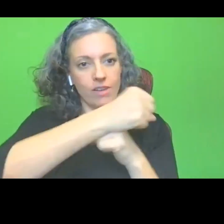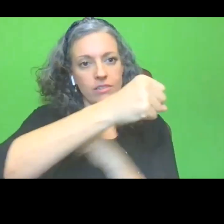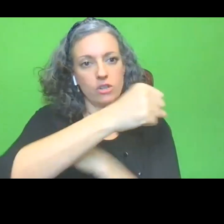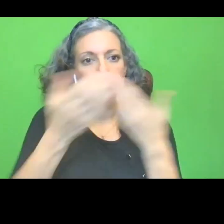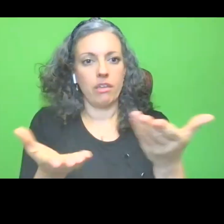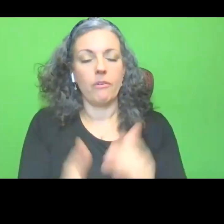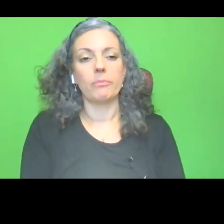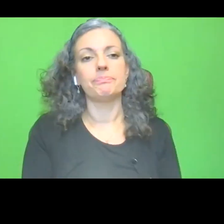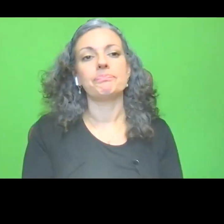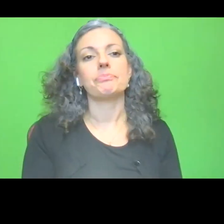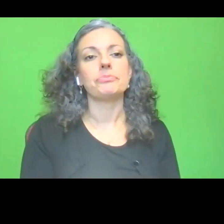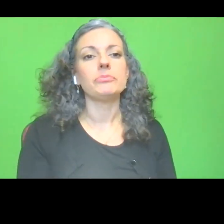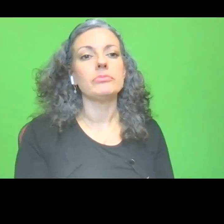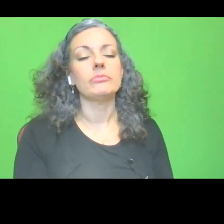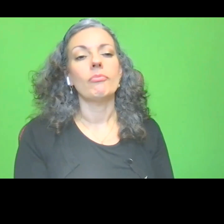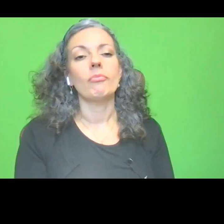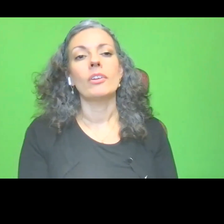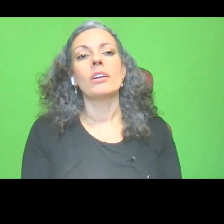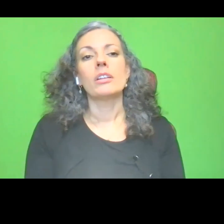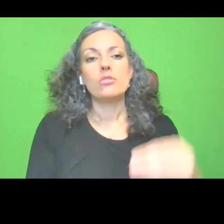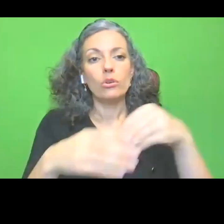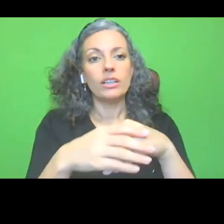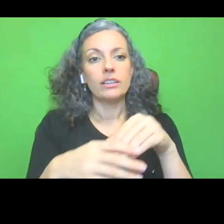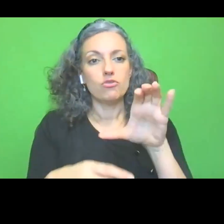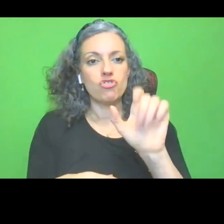So I'm going to drop a couple of things into the chat real quick that if you are on the